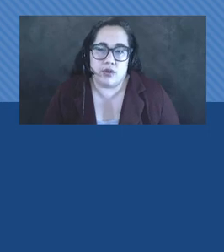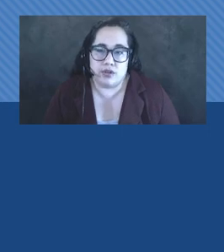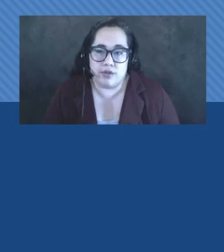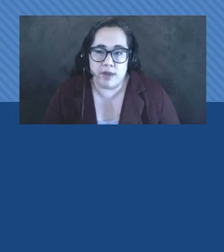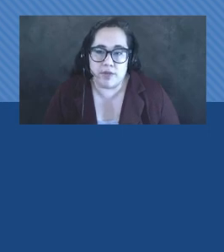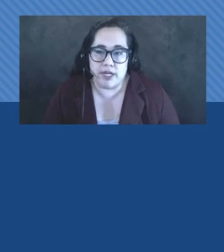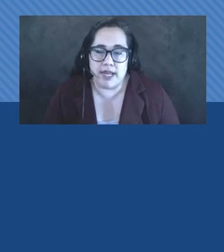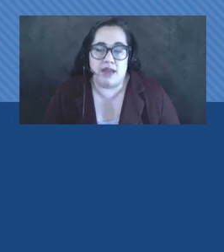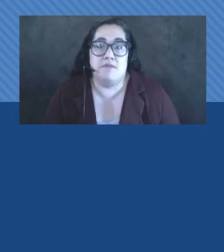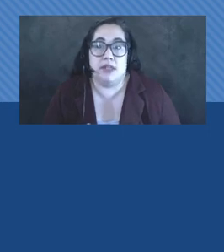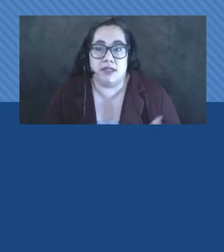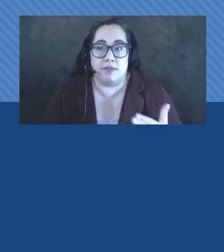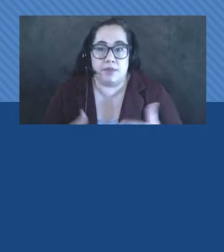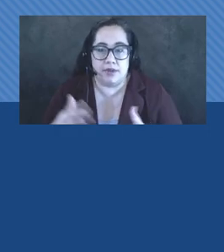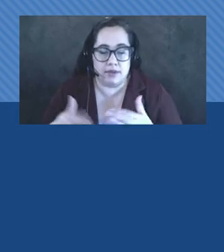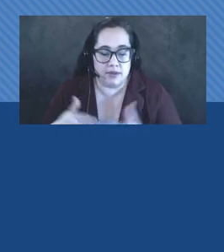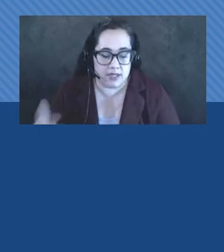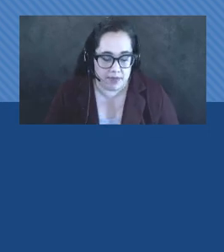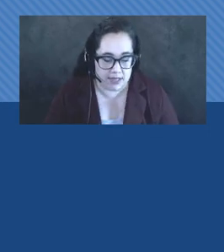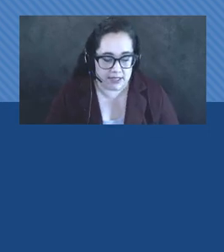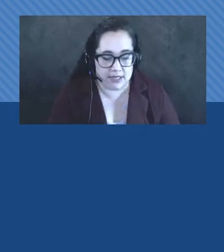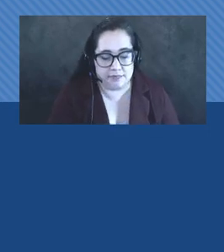short term memory and build up the capacity.